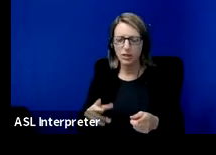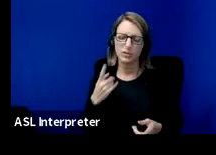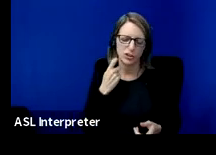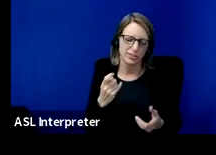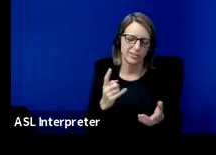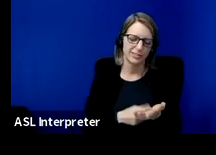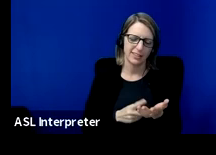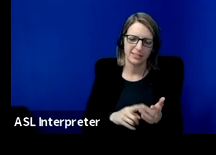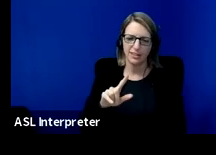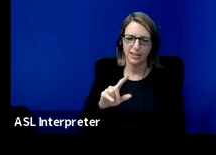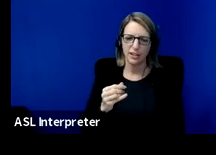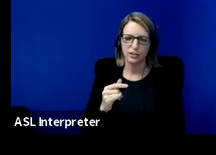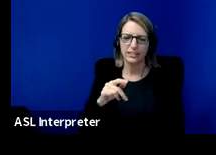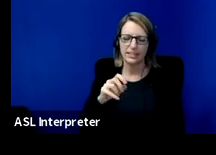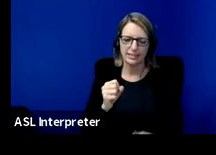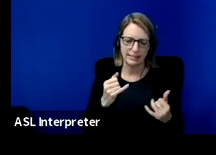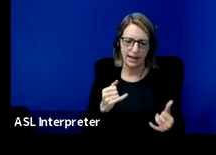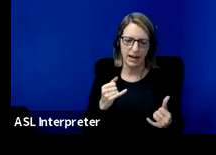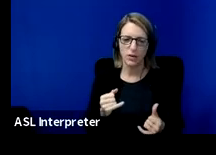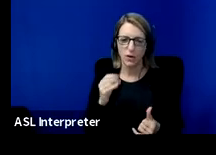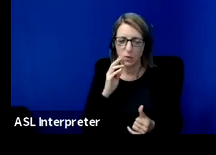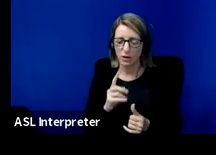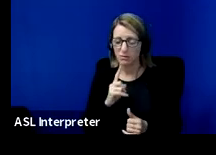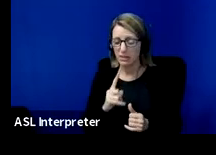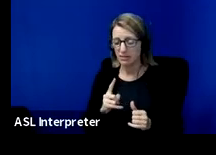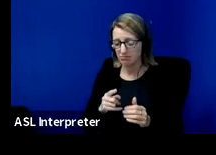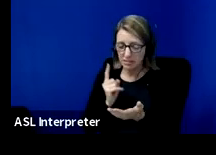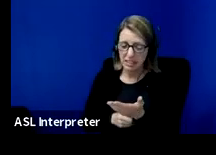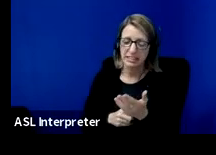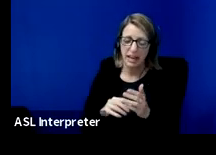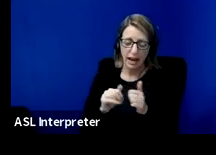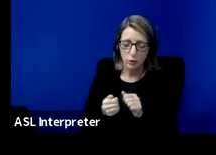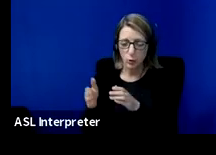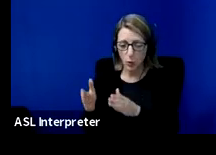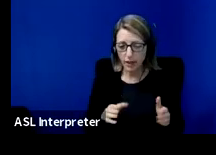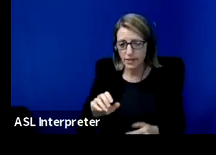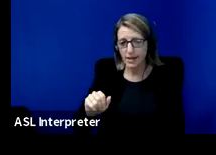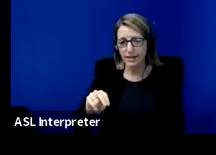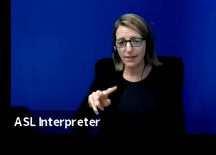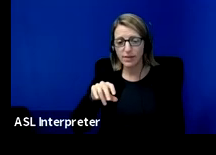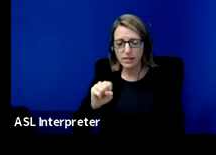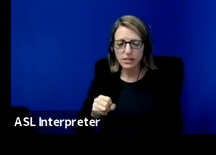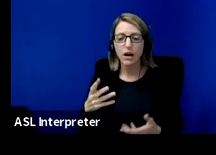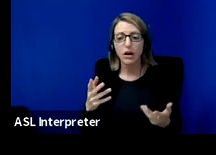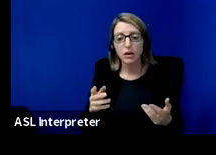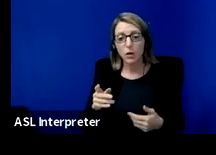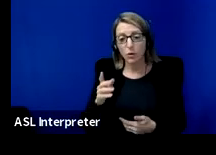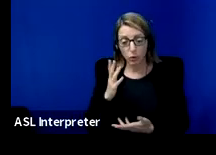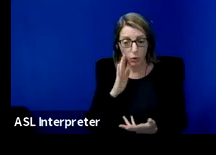ESD 112-- Kristina Wambold: We're going to deep dive into organizing of our campus will touch a little bit on how that might look for elementary versus high school